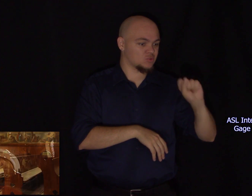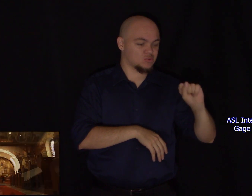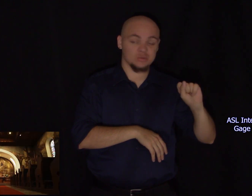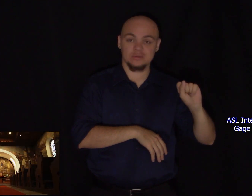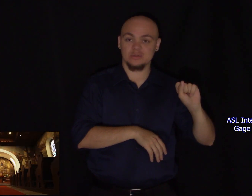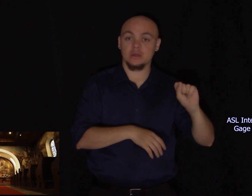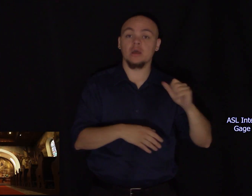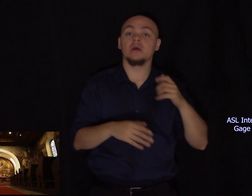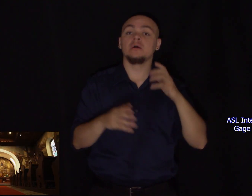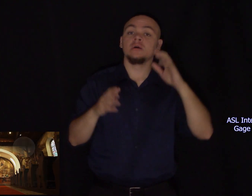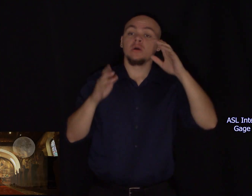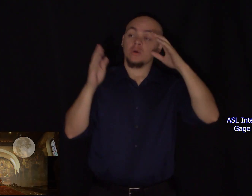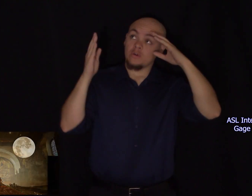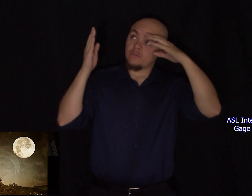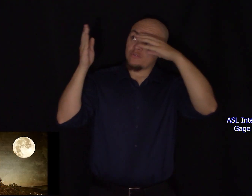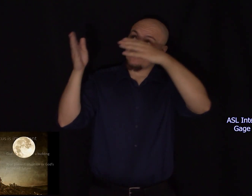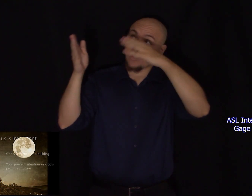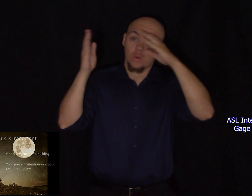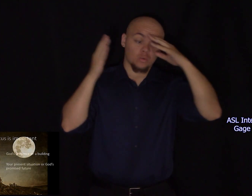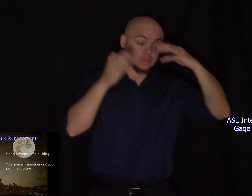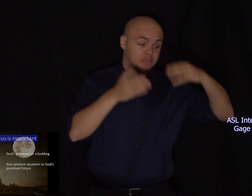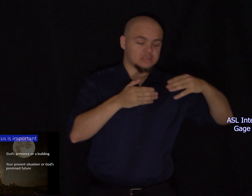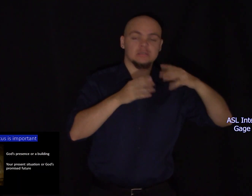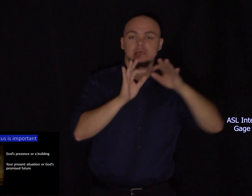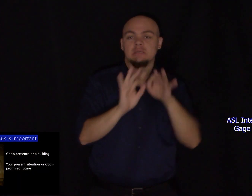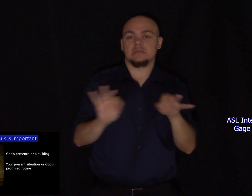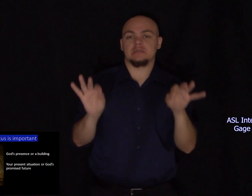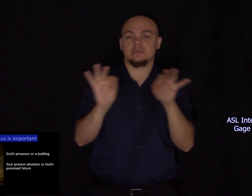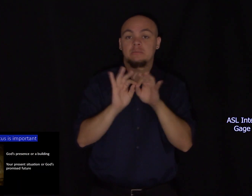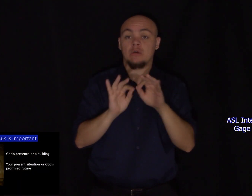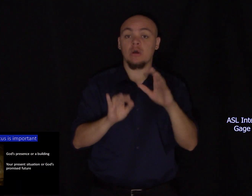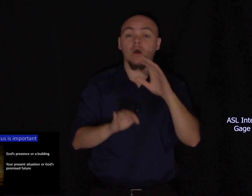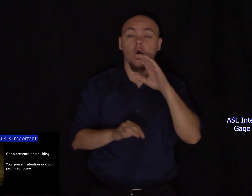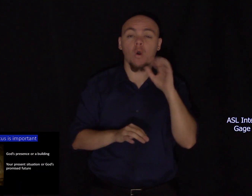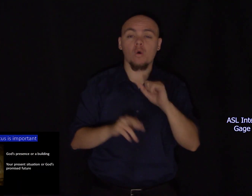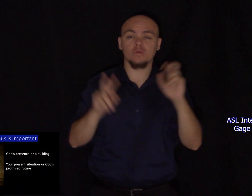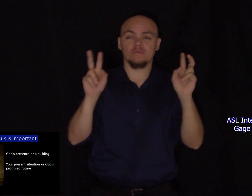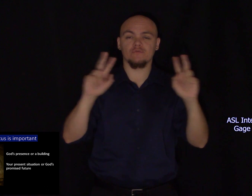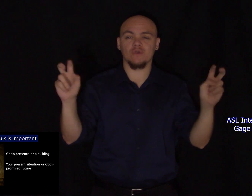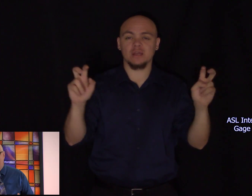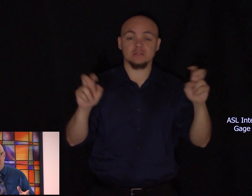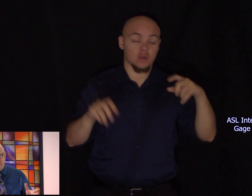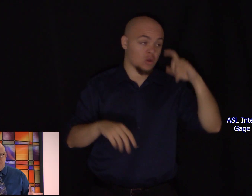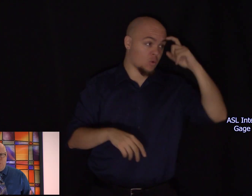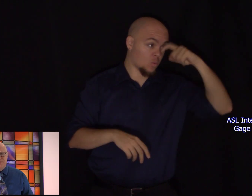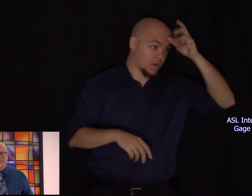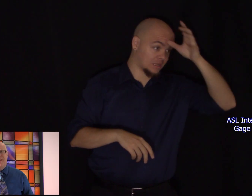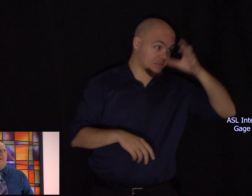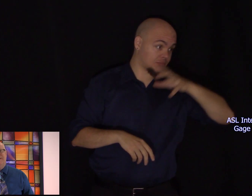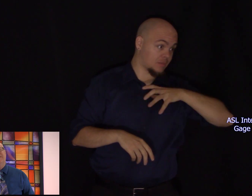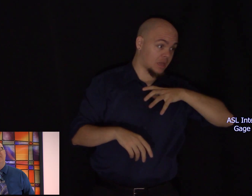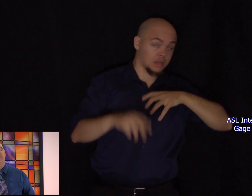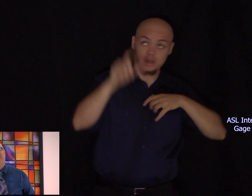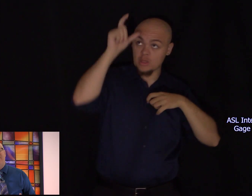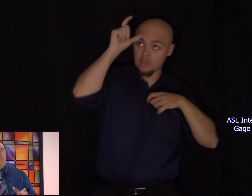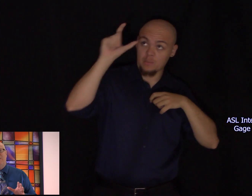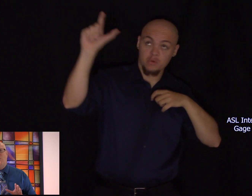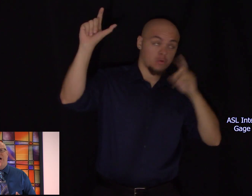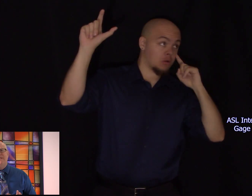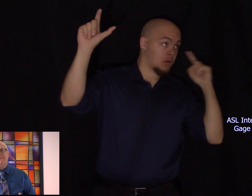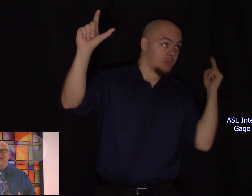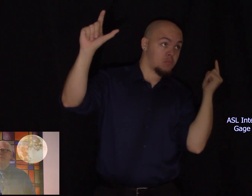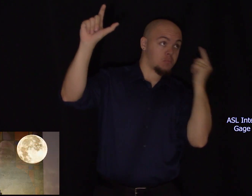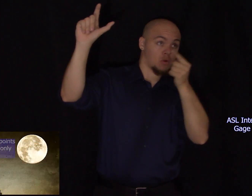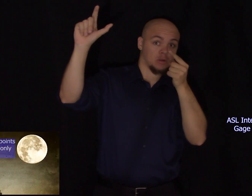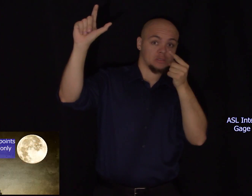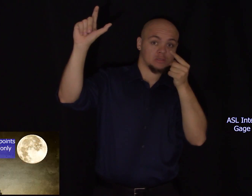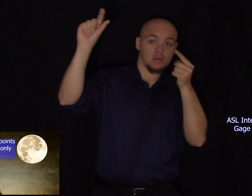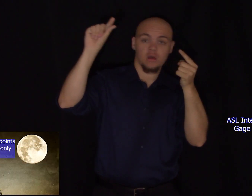where you focus it is very important there's an old saying that when a wise man points to the moon